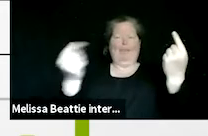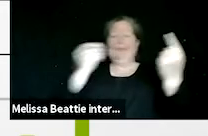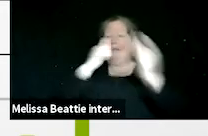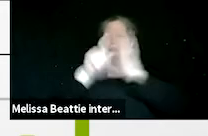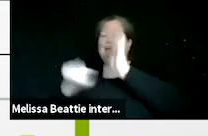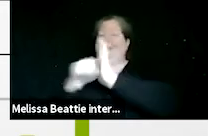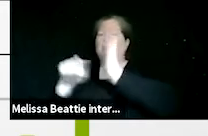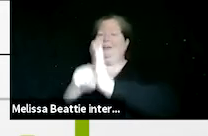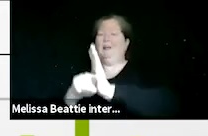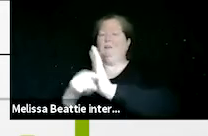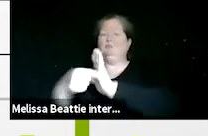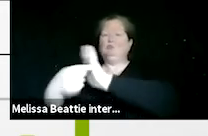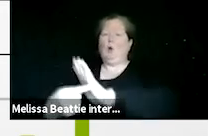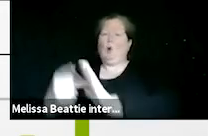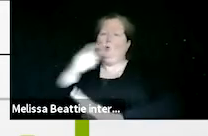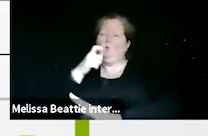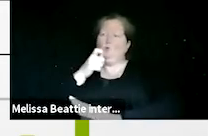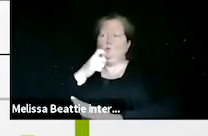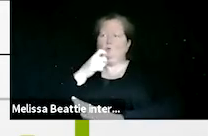to recognize the good behavior and reward good behavior.